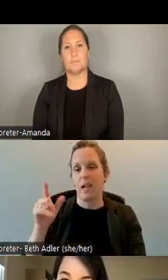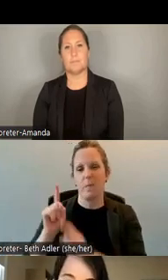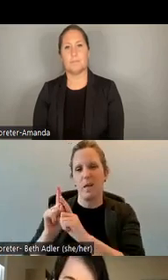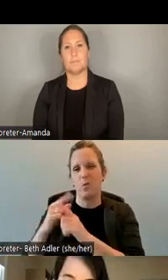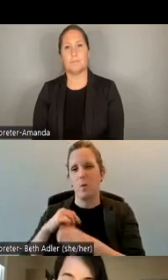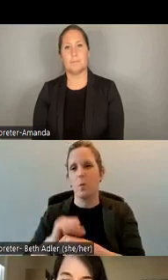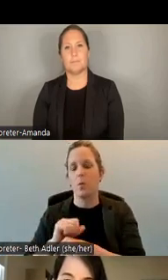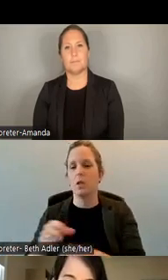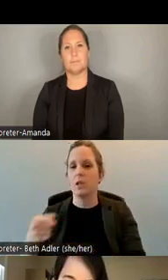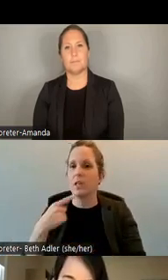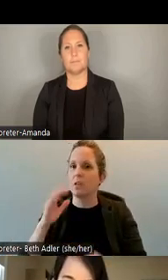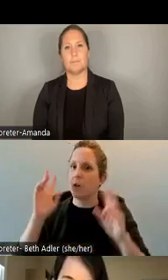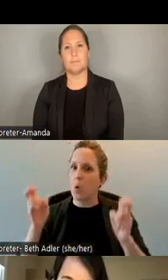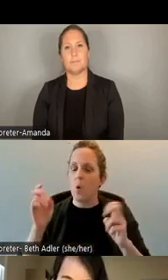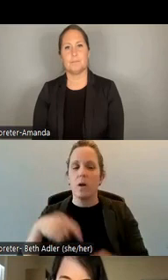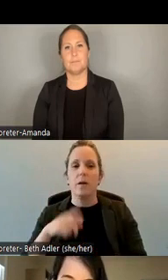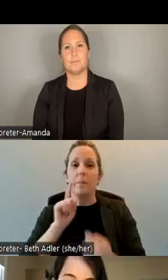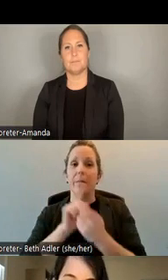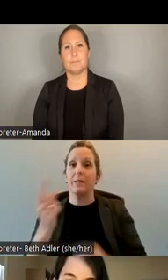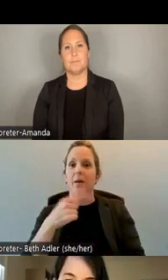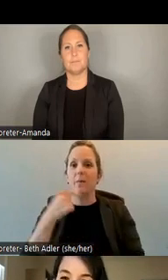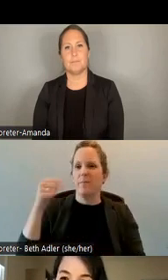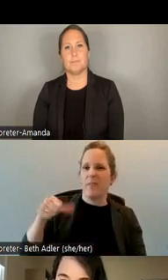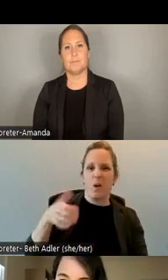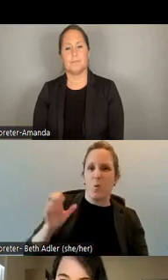meet a person they'll be declining to engage in care and she'll think to herself okay they're on